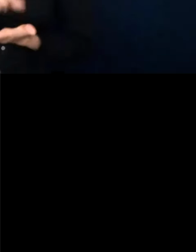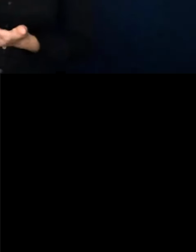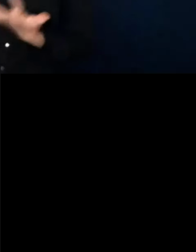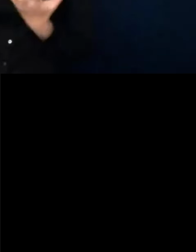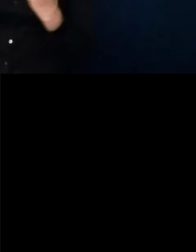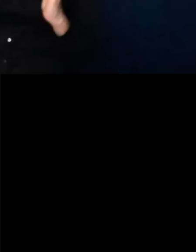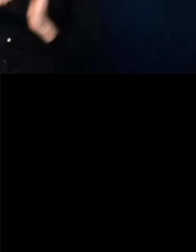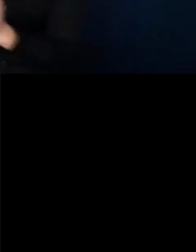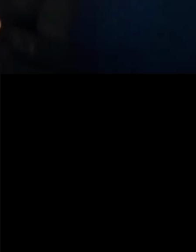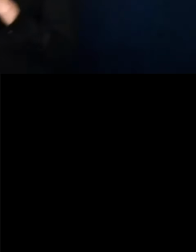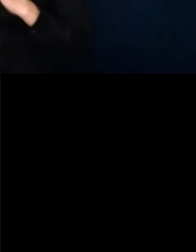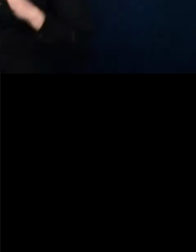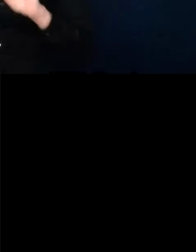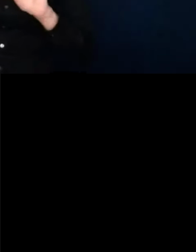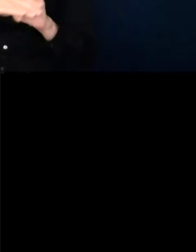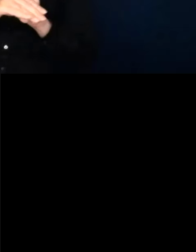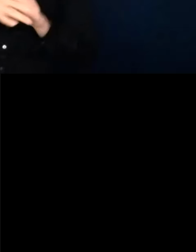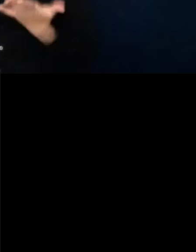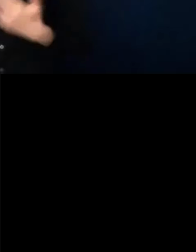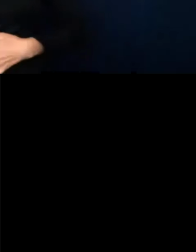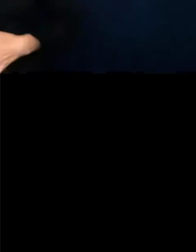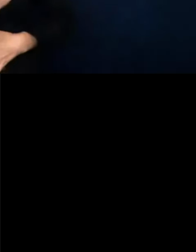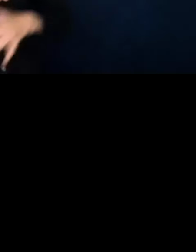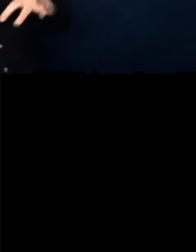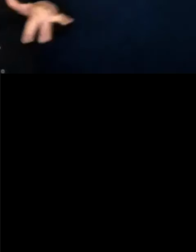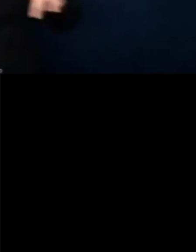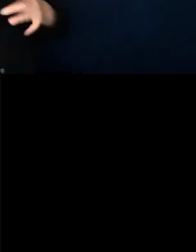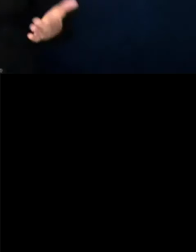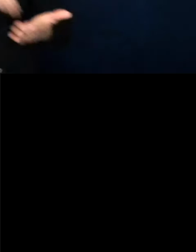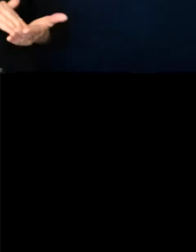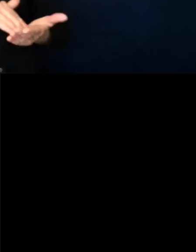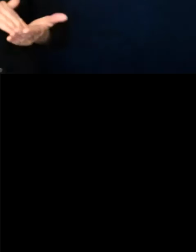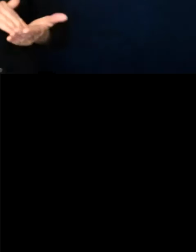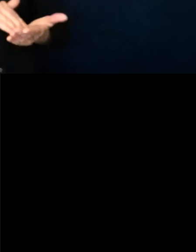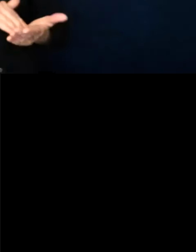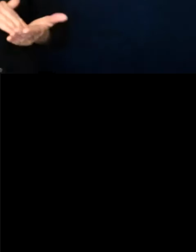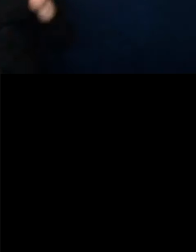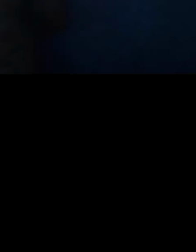maybe re-watch this recording and you have some more questions, feel free to ask at that time.